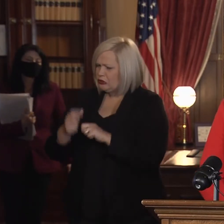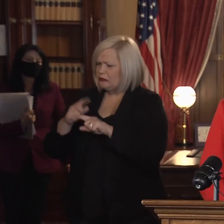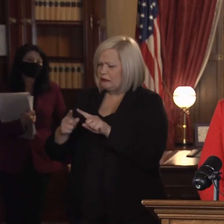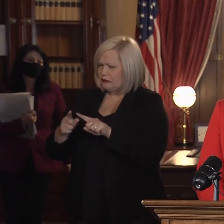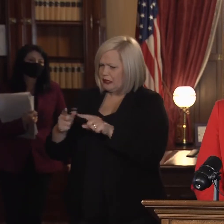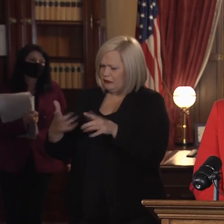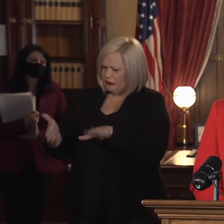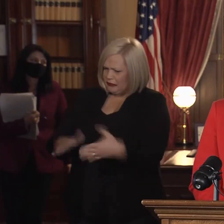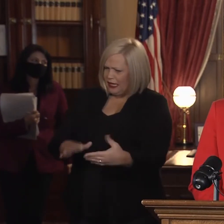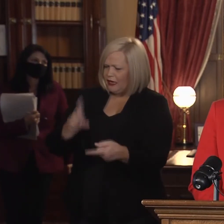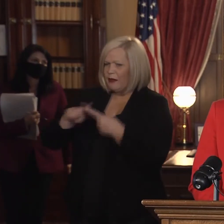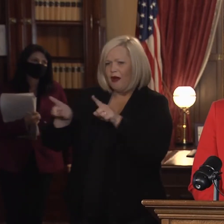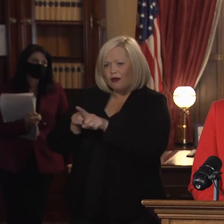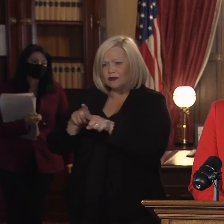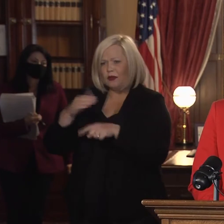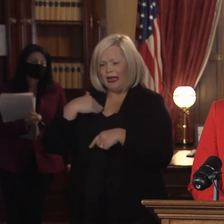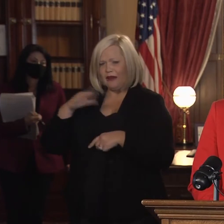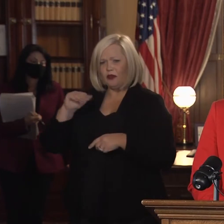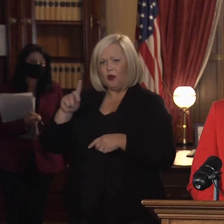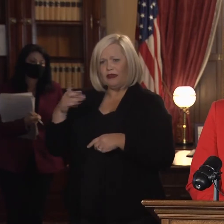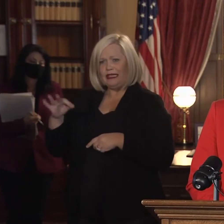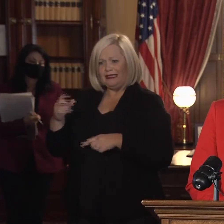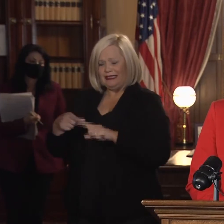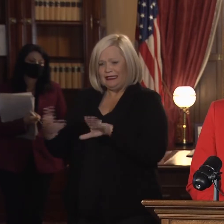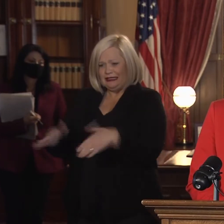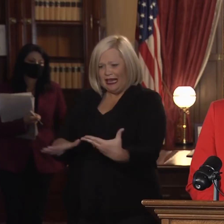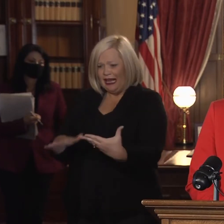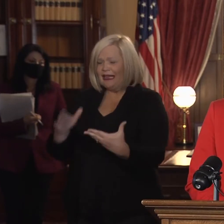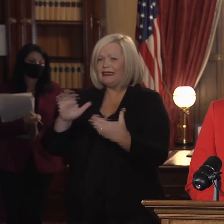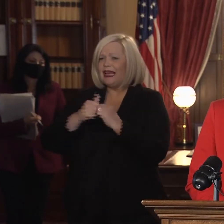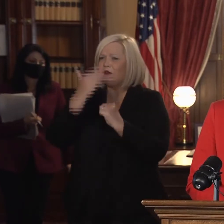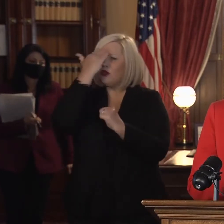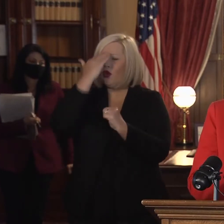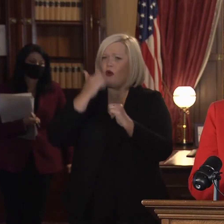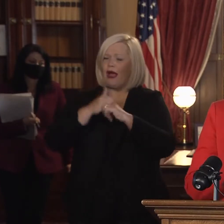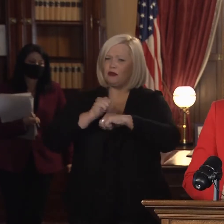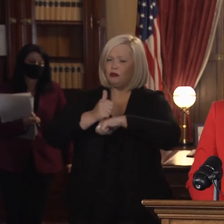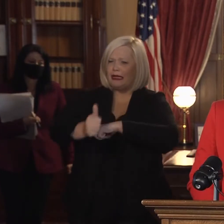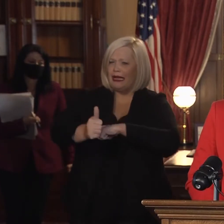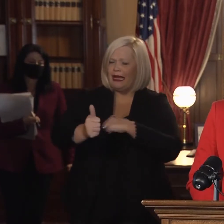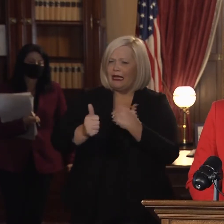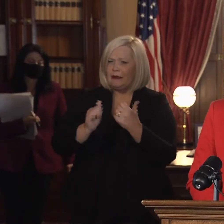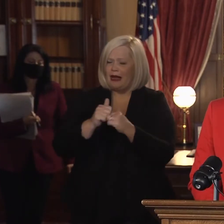IS THE DHHS IS PROVIDING GUIDANCE HOW TO DETERMINE A